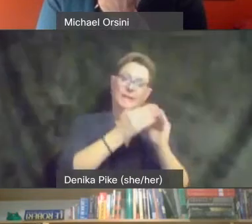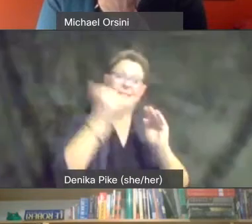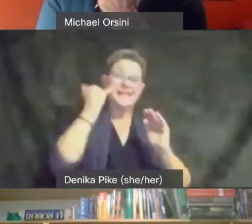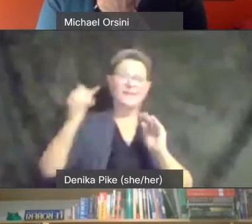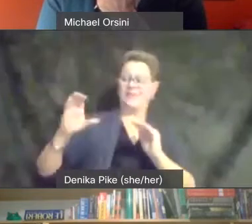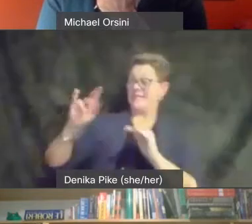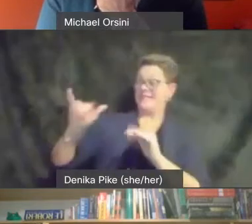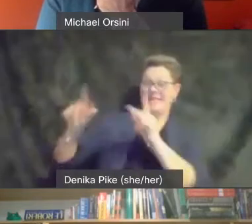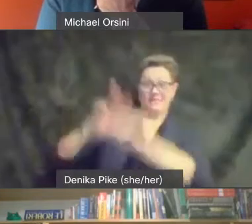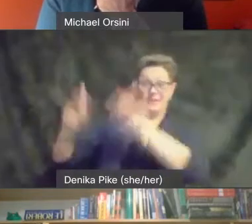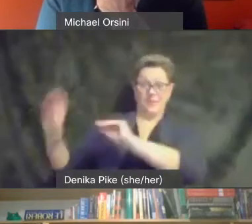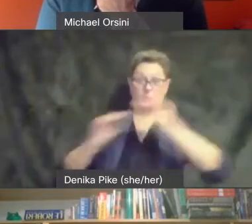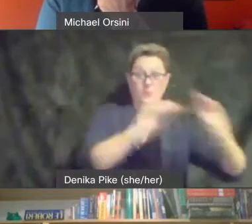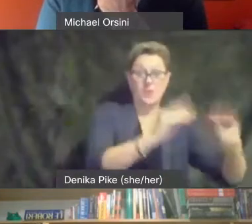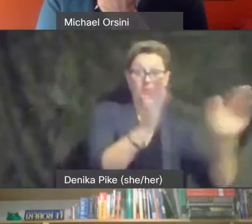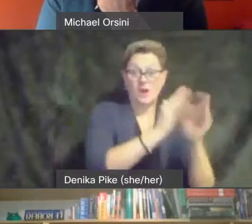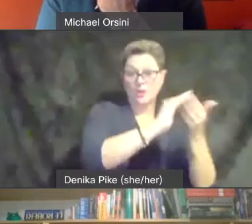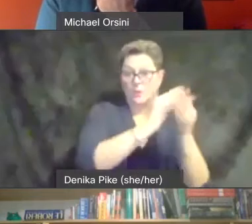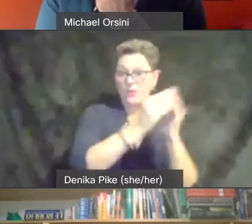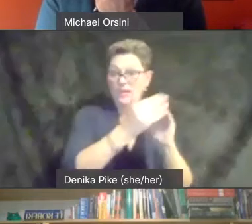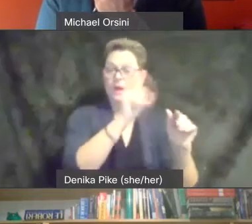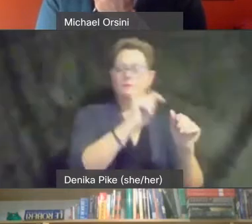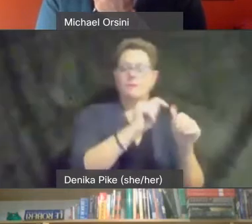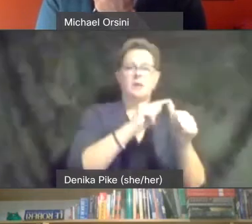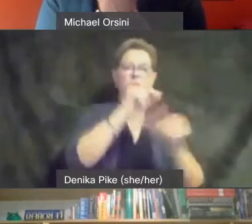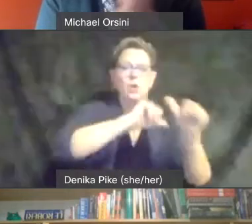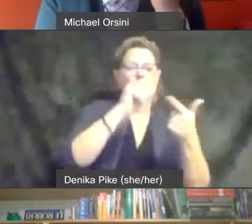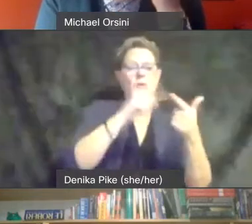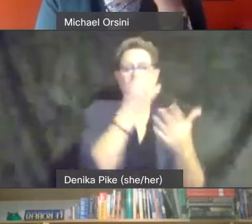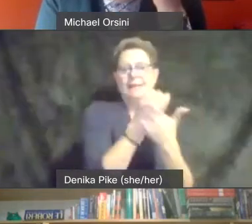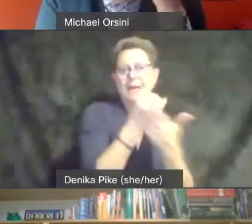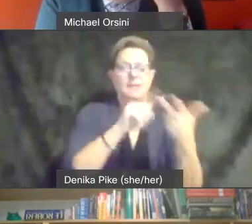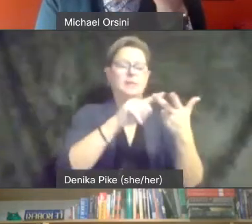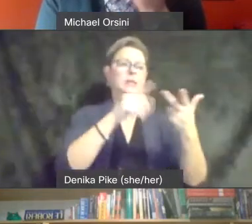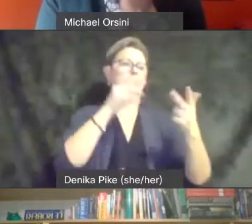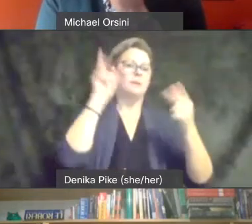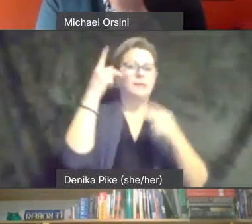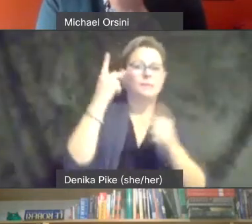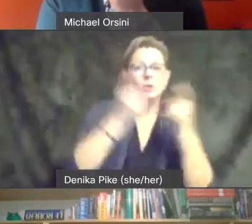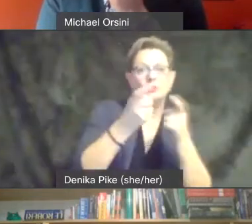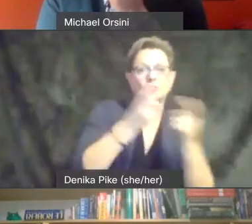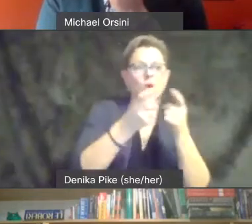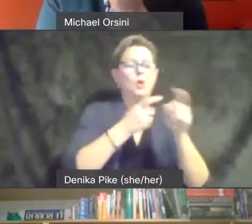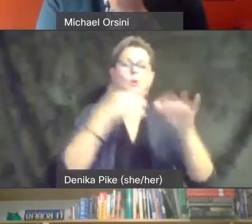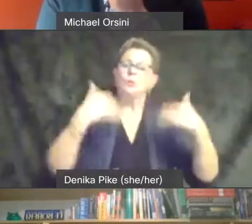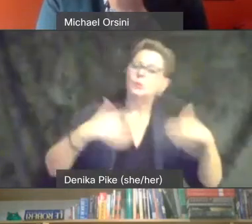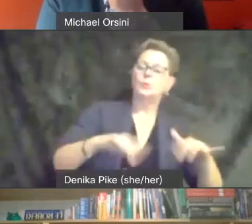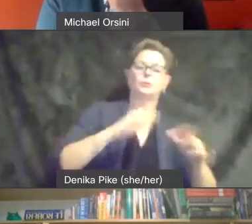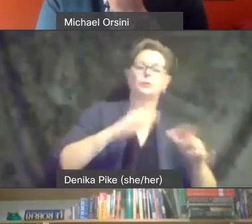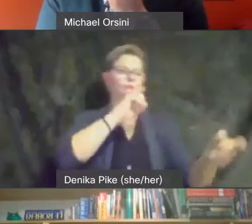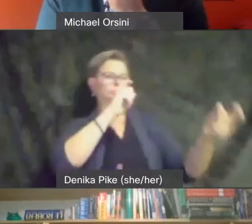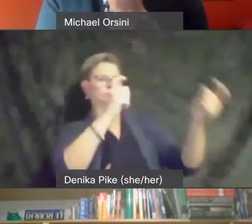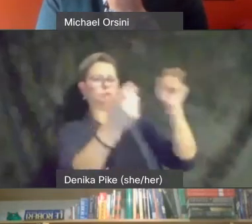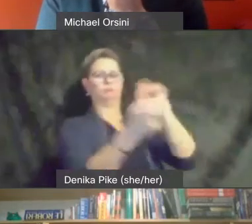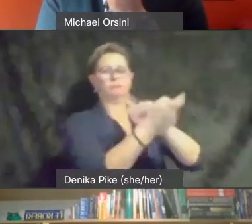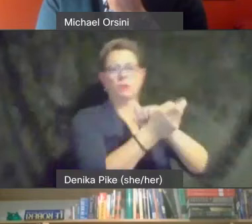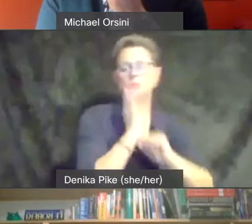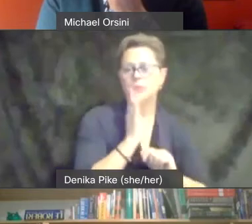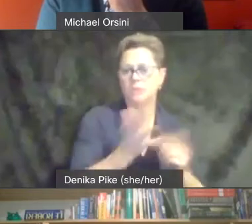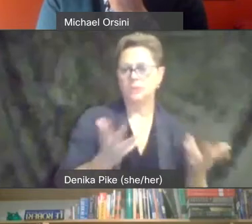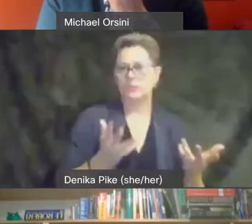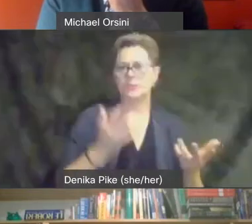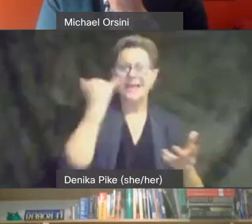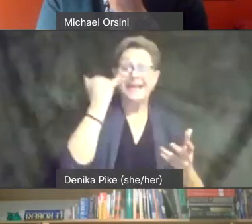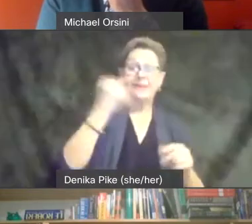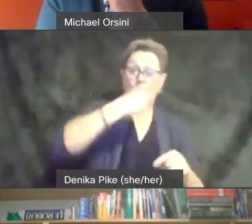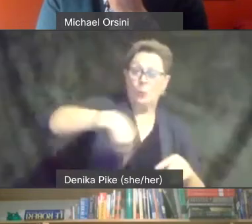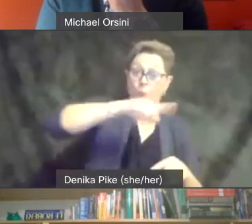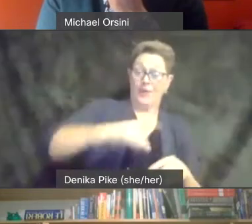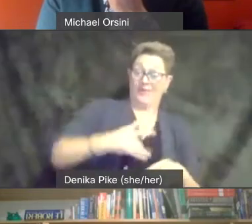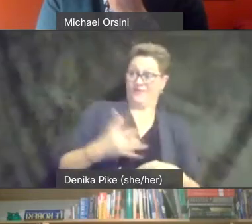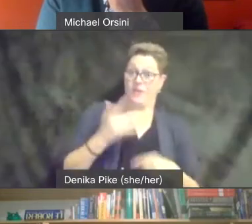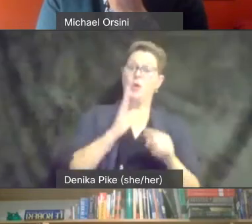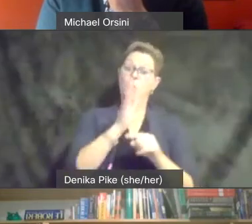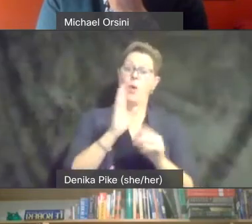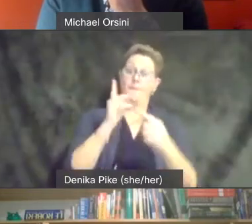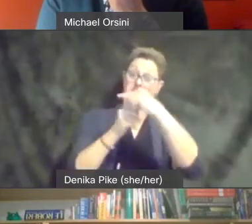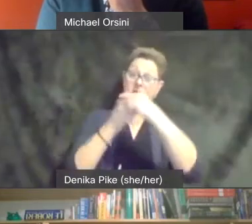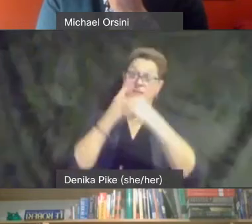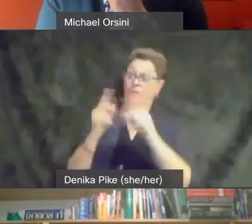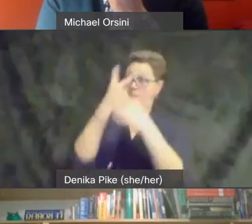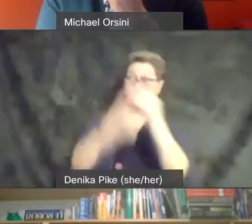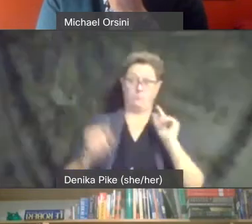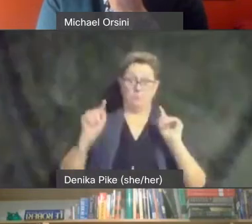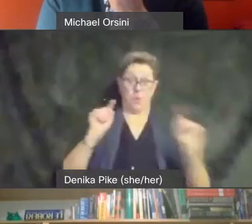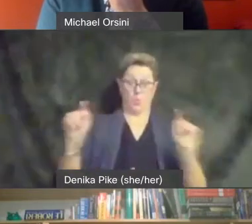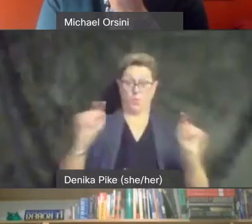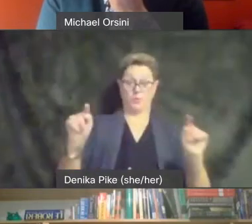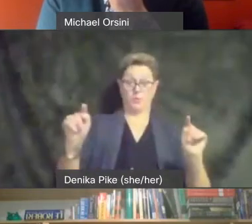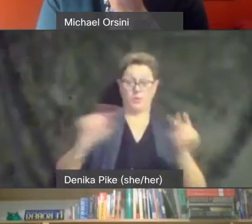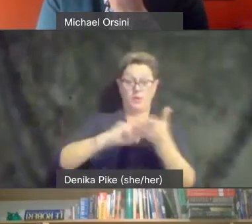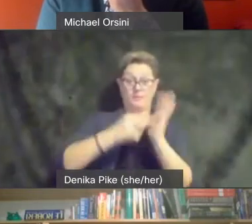But the locus of economic and social and political control is still remaining and cities are dynamics aren't changing in terms of how we're thinking about that. And if we have any chance around, actually making this good for both rural and urban dwellers and recovering from this pandemic. In a way that.